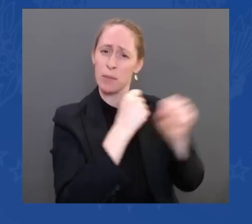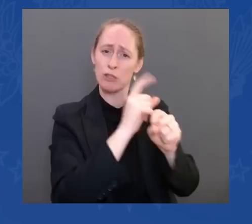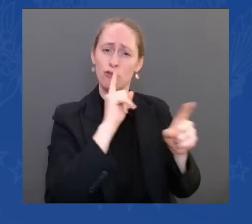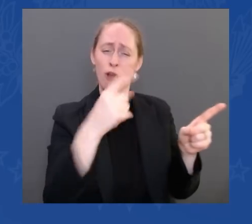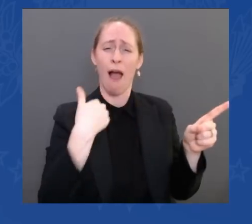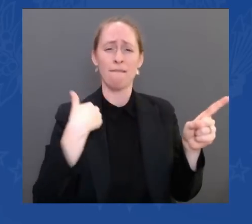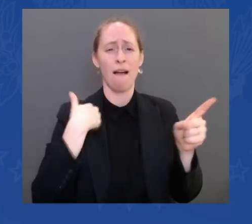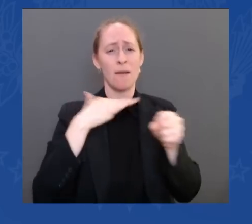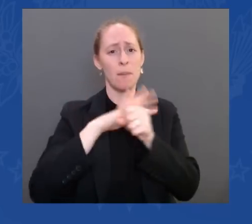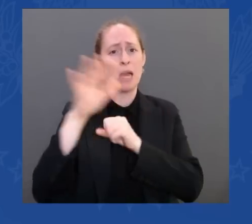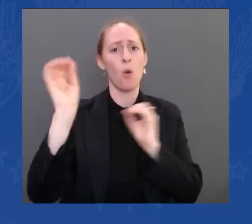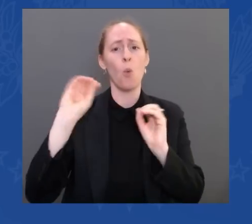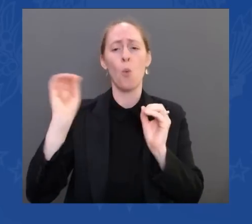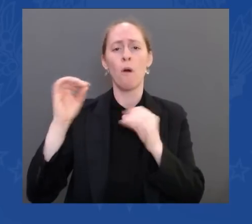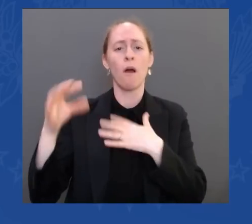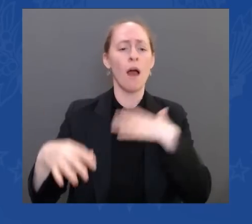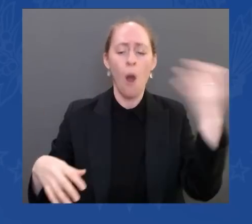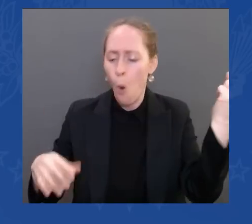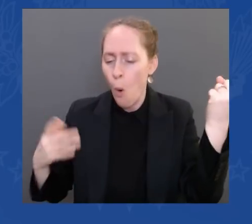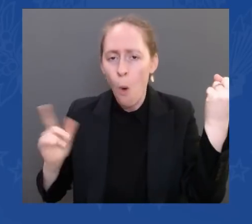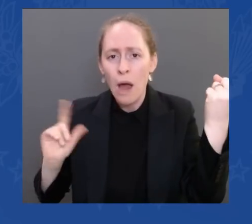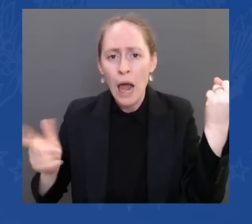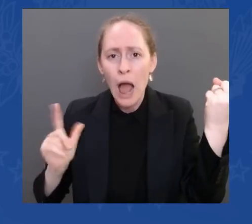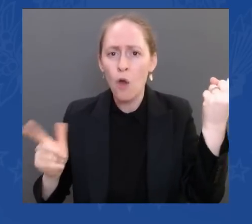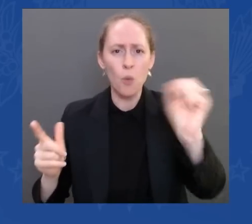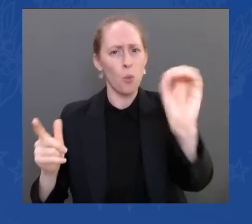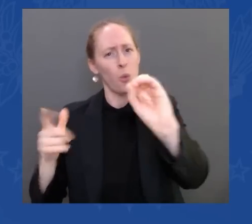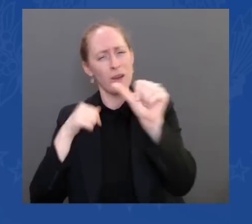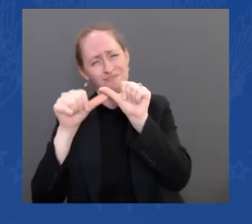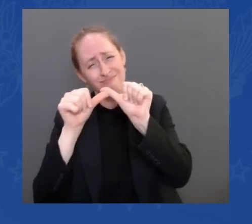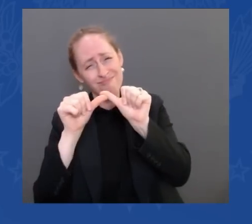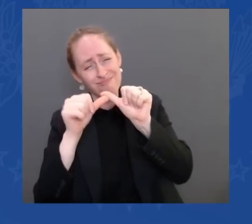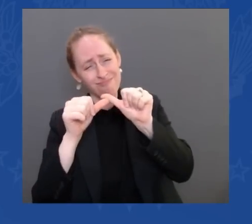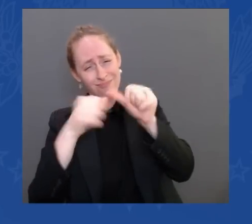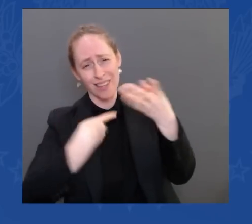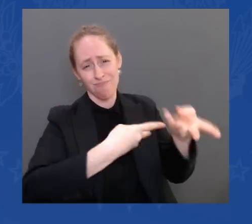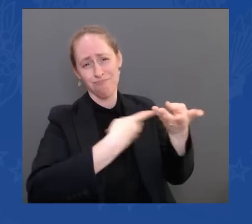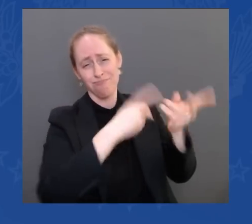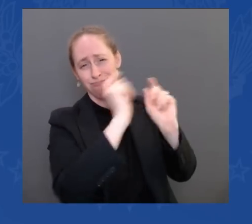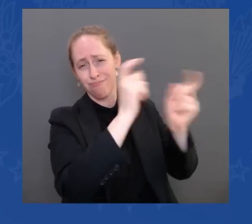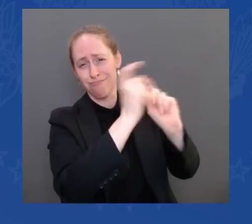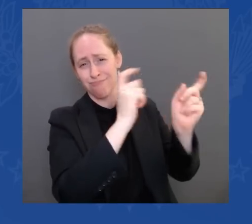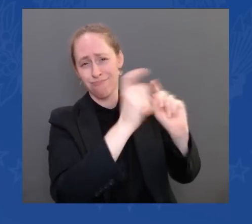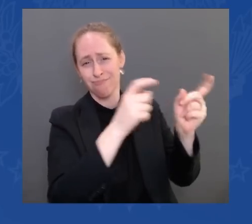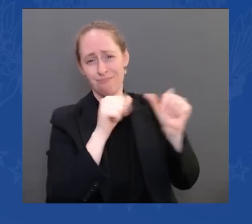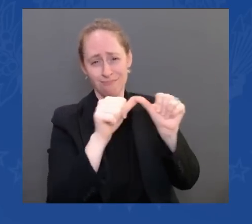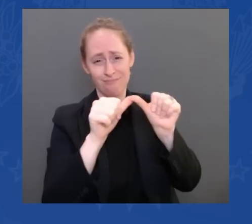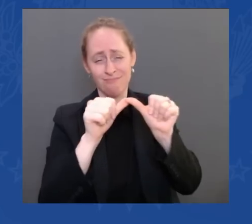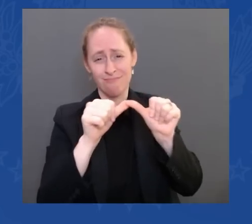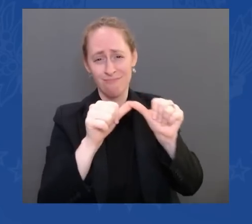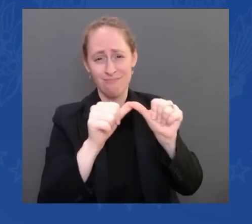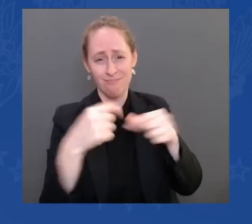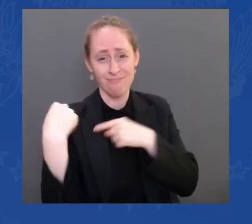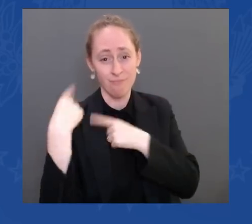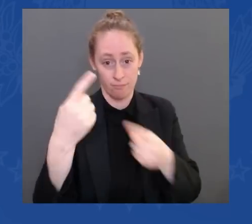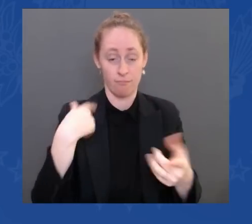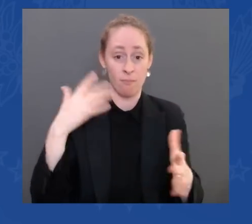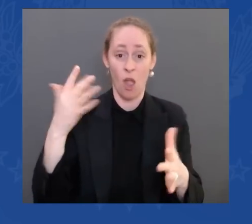Since Russia invaded Ukraine just over two months ago, we have sent more than $3 billion in security assistance to Ukraine --